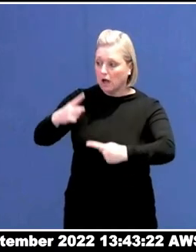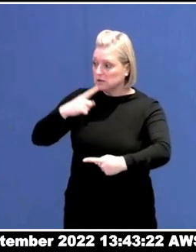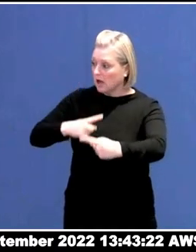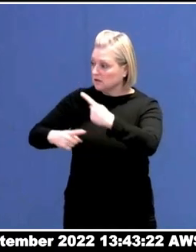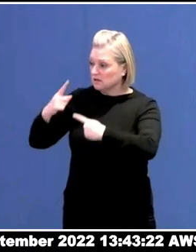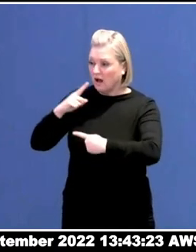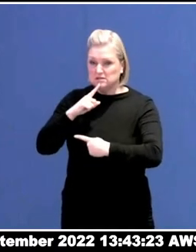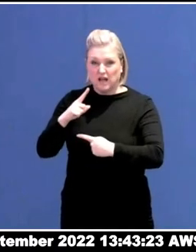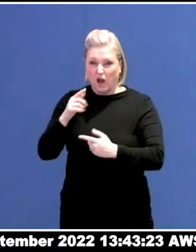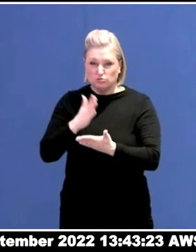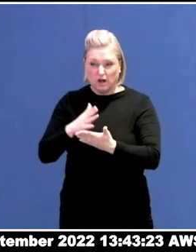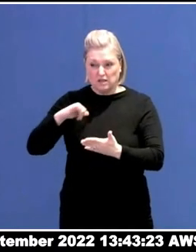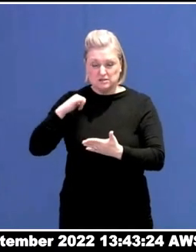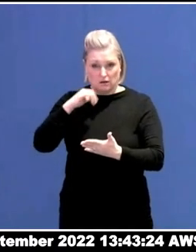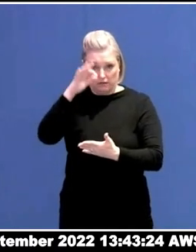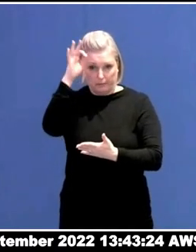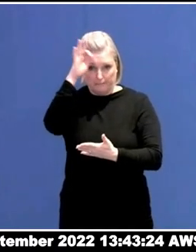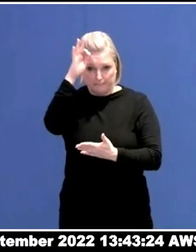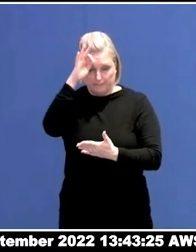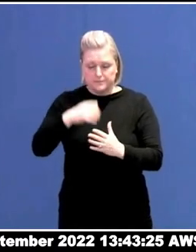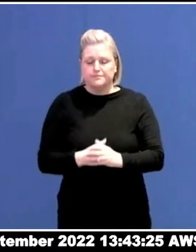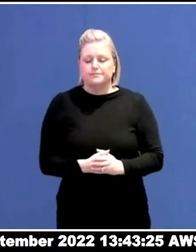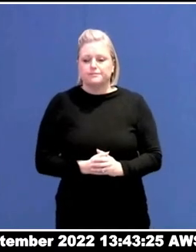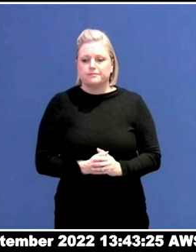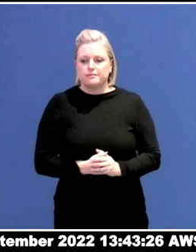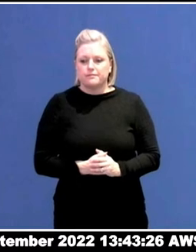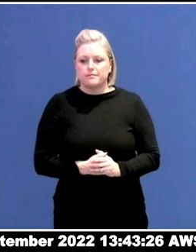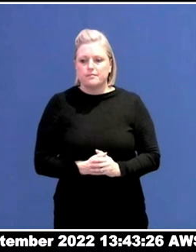Because of this, what happens is the consequences are very serious.